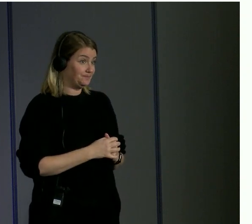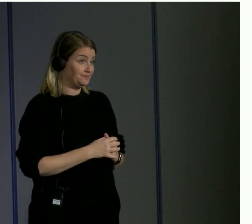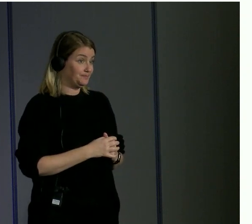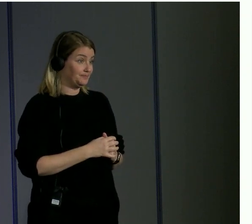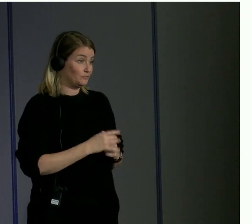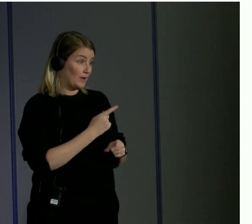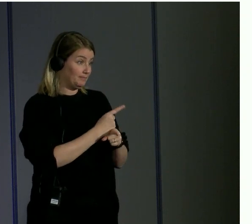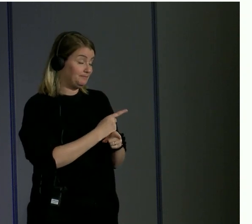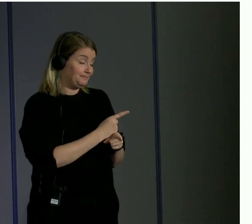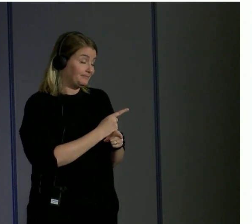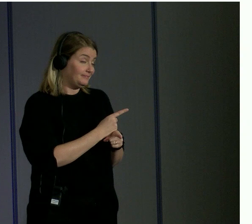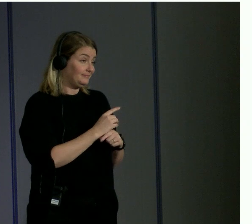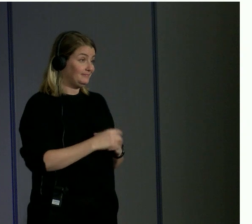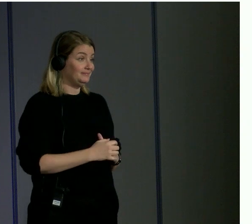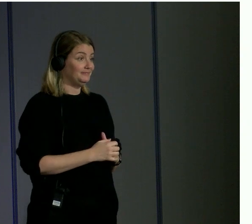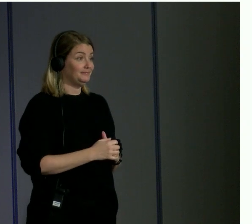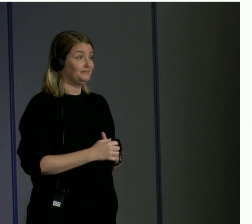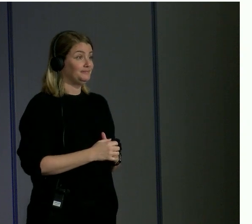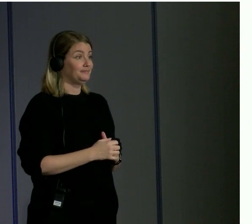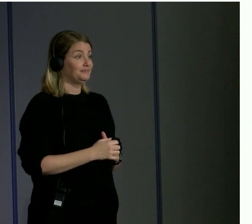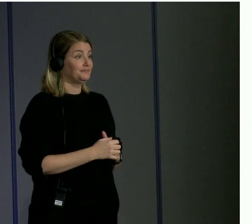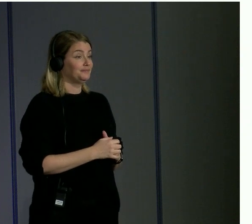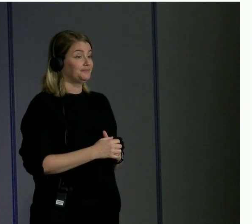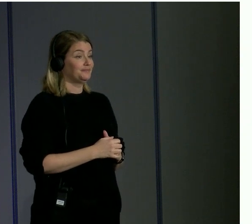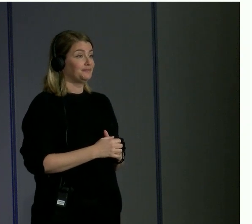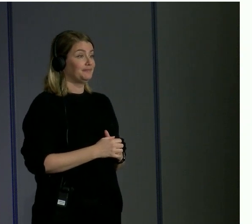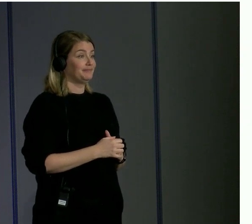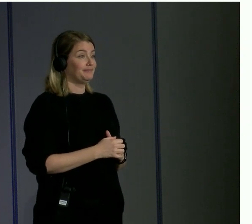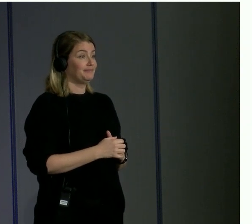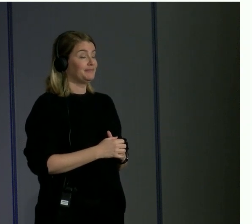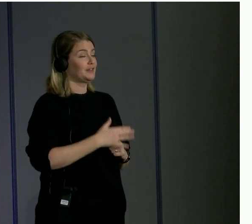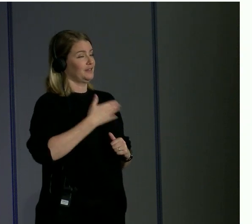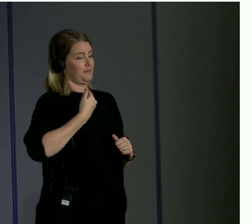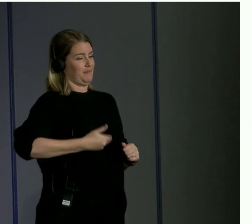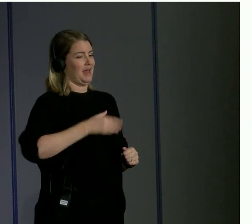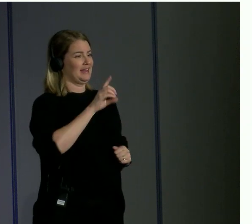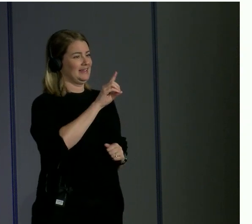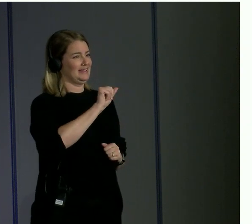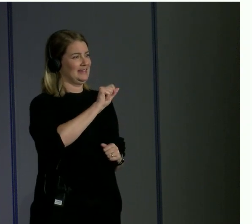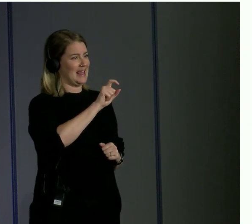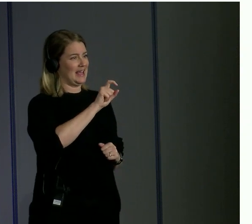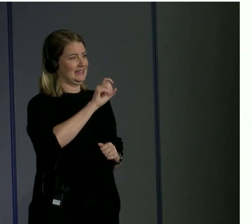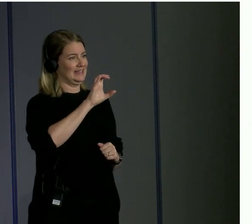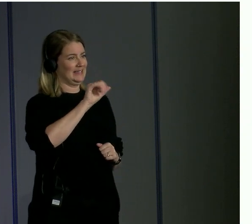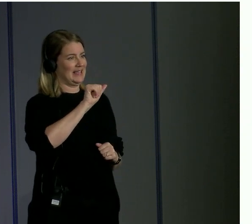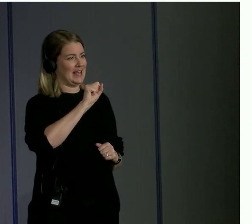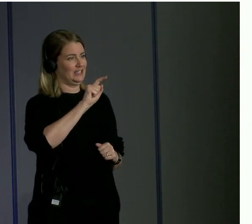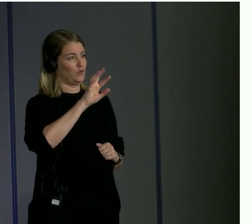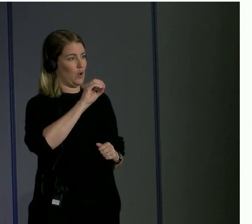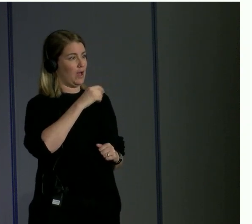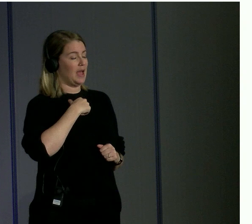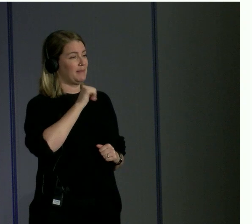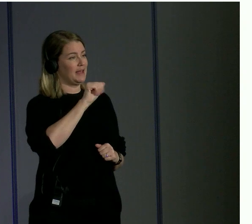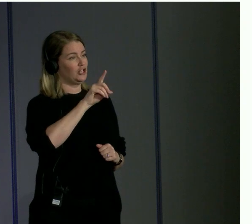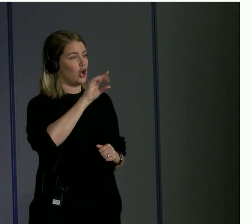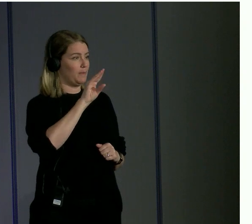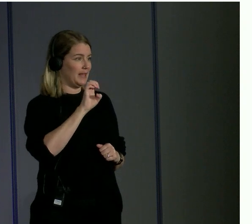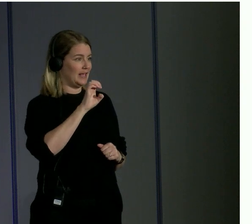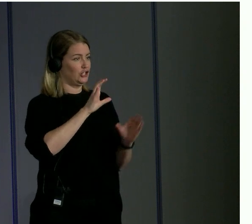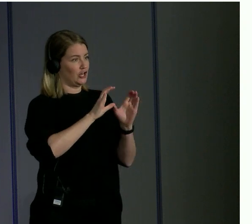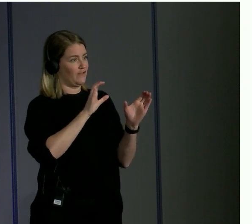Right? So, my name is Dax Castro. I'm an Adobe certified accessibility trainer and I'm also